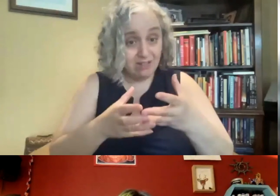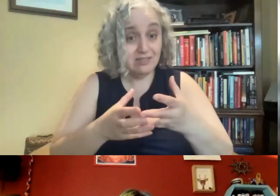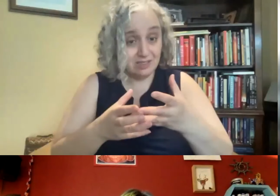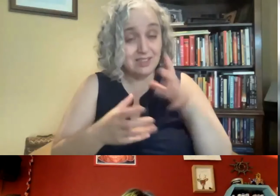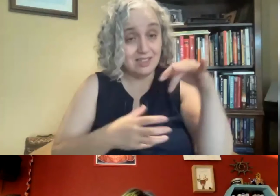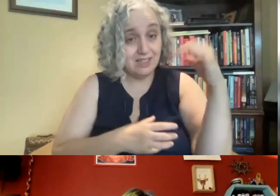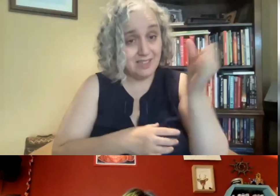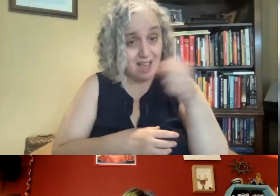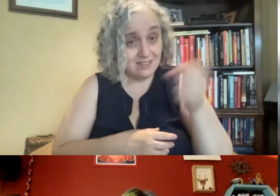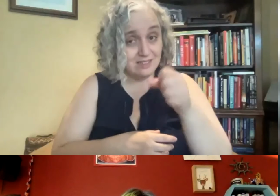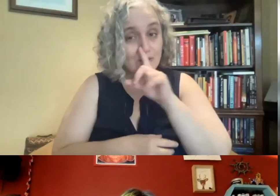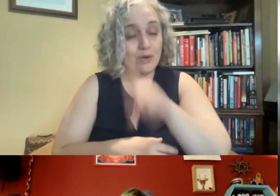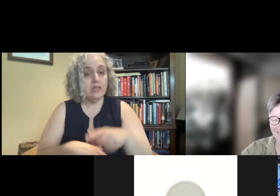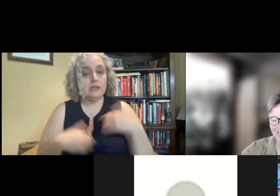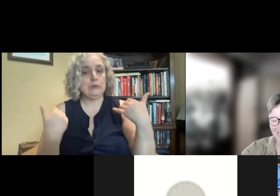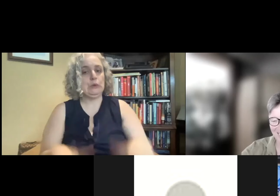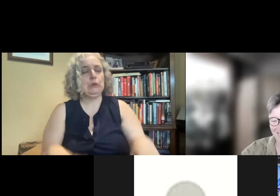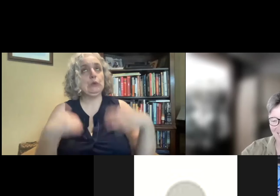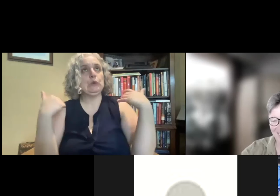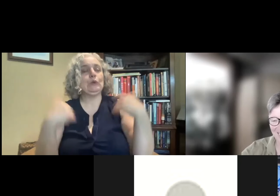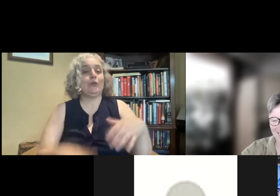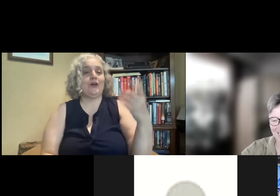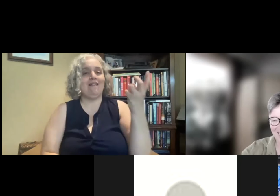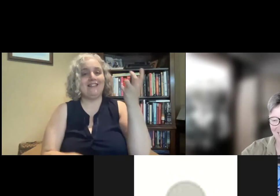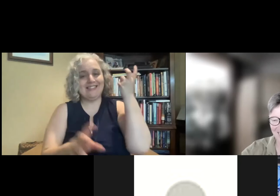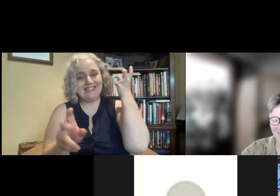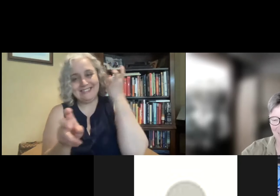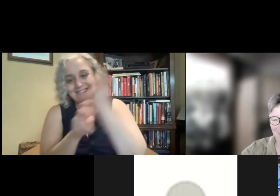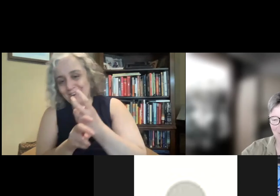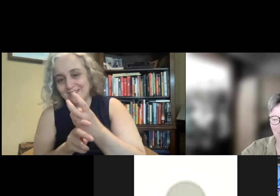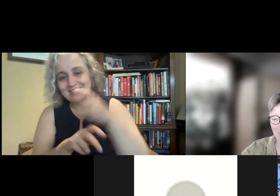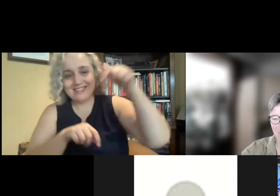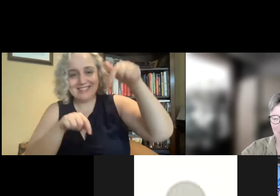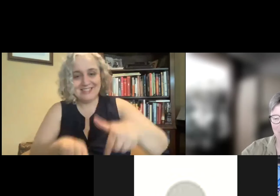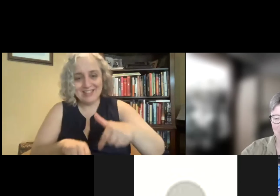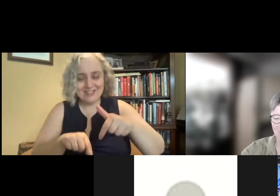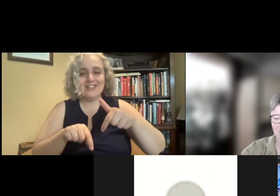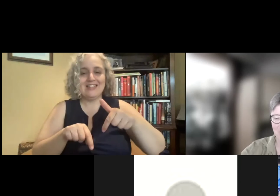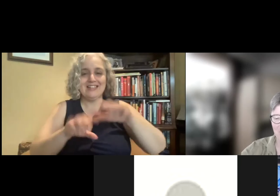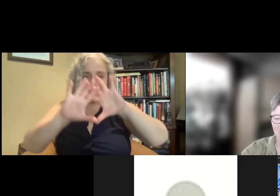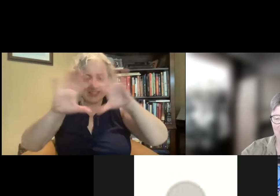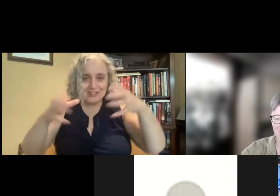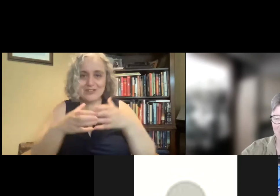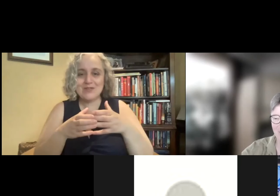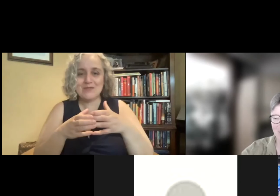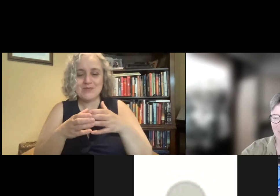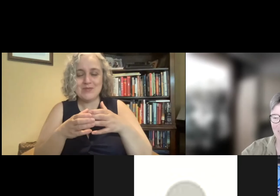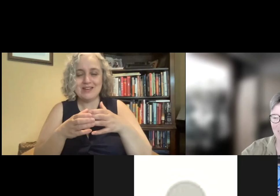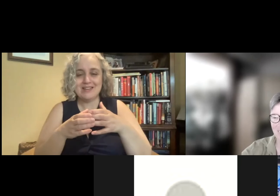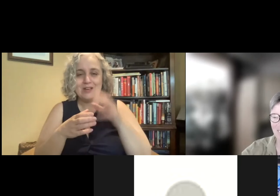Vera Roberts: This is always the toughest part of our webinars for me when I have to tell people that not only is